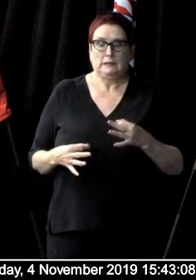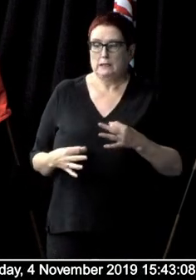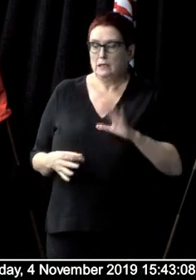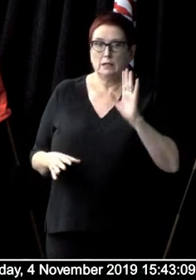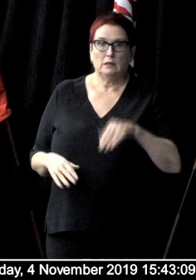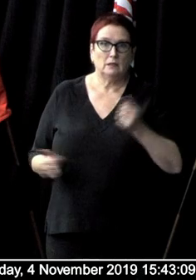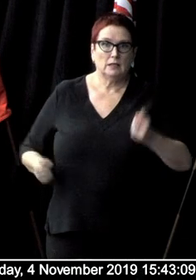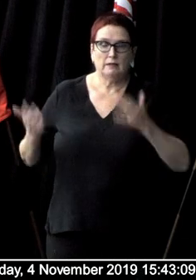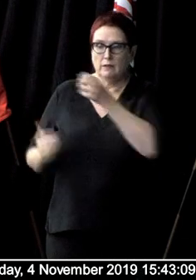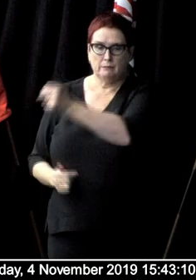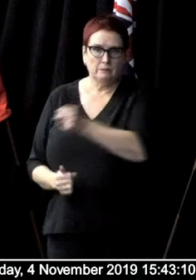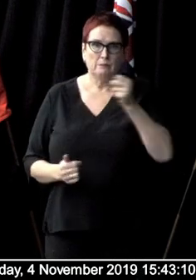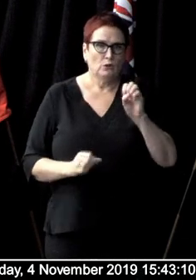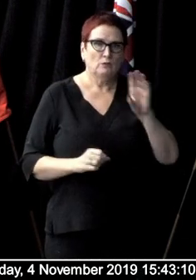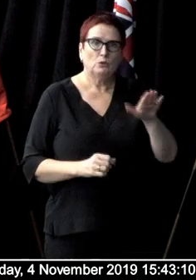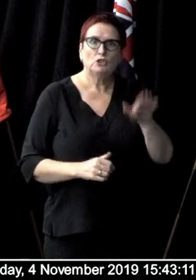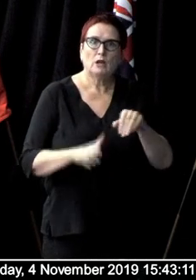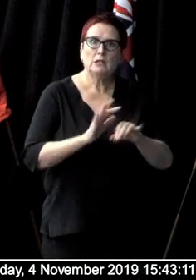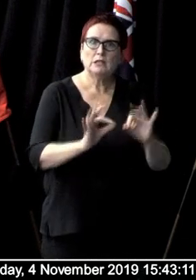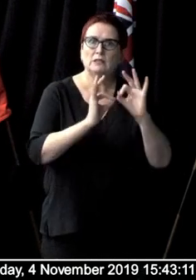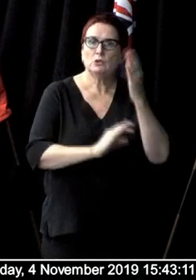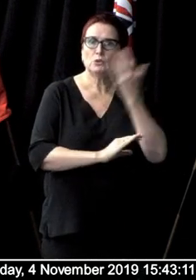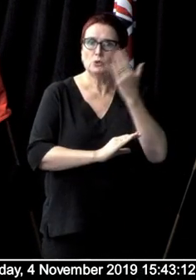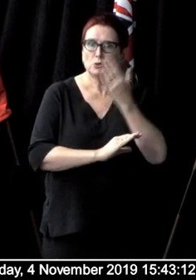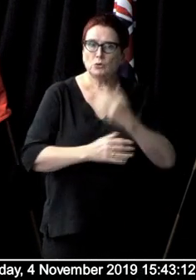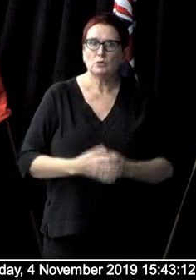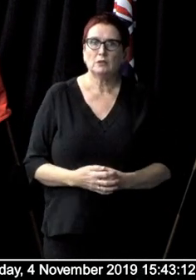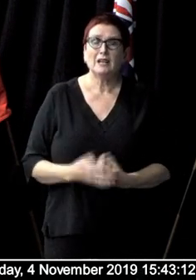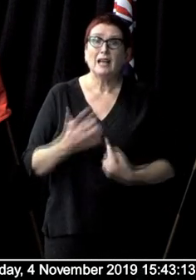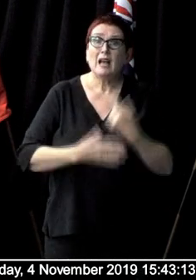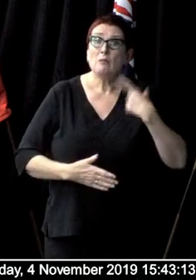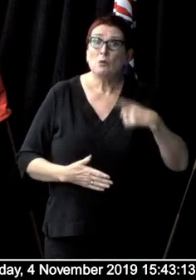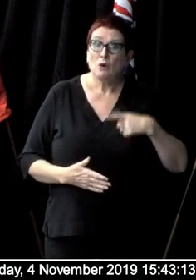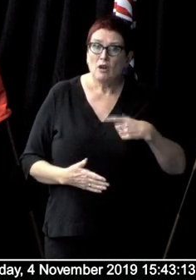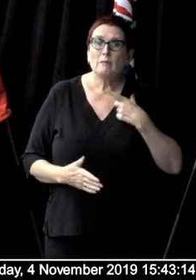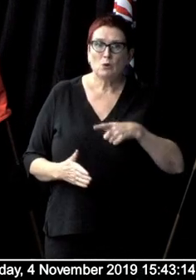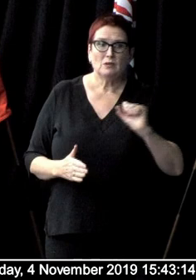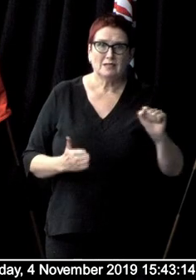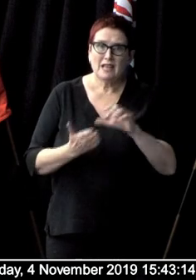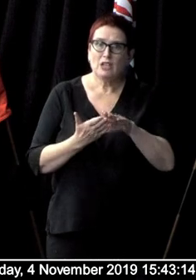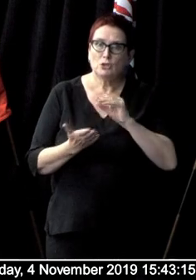have been driven by the student being suspended or excluded from school.